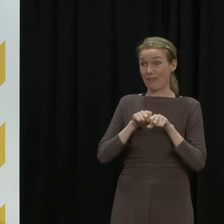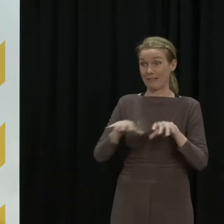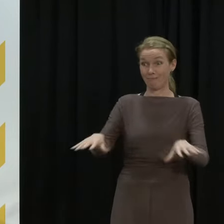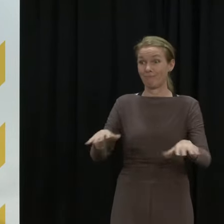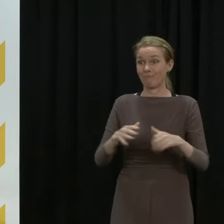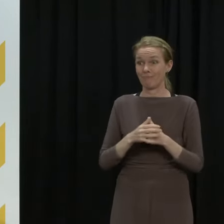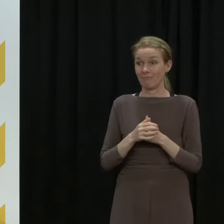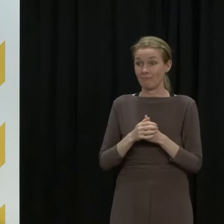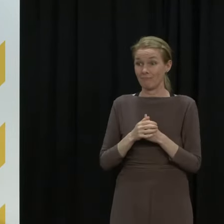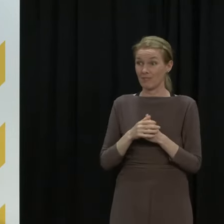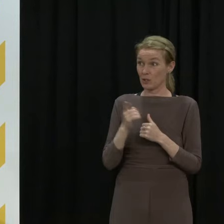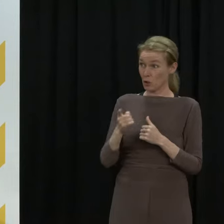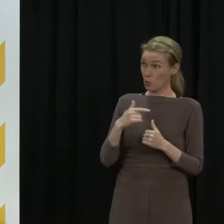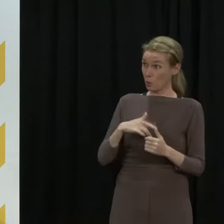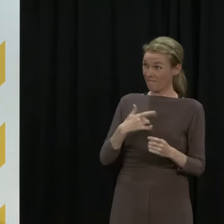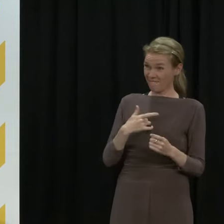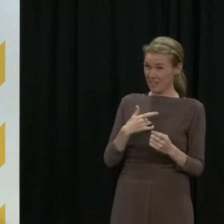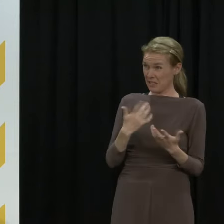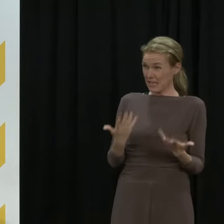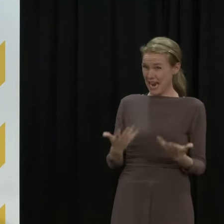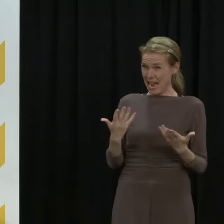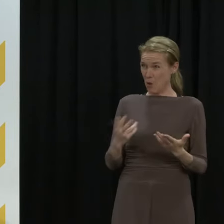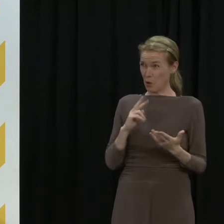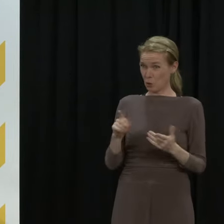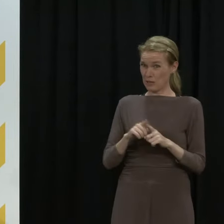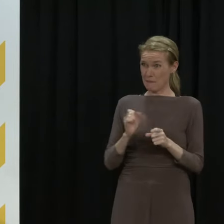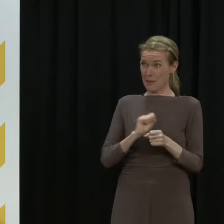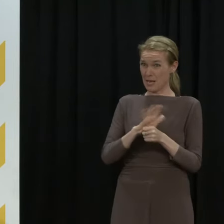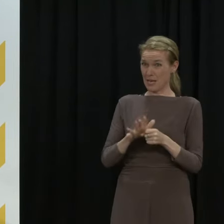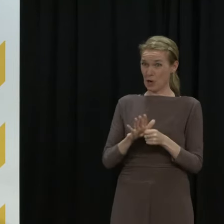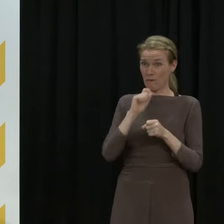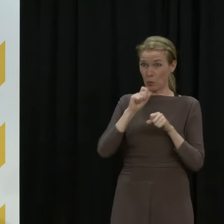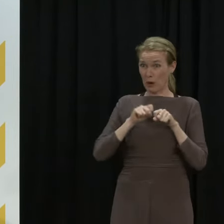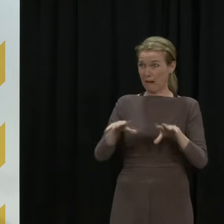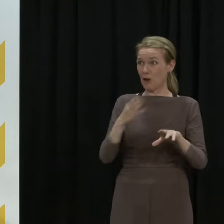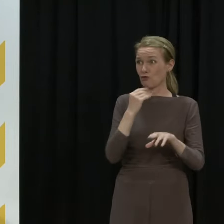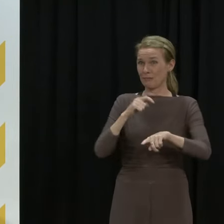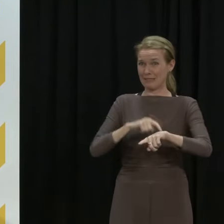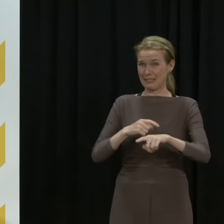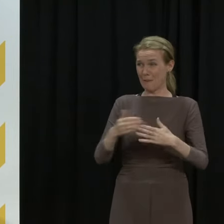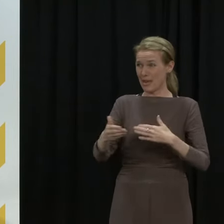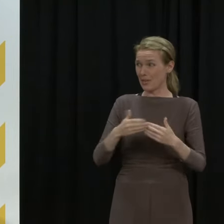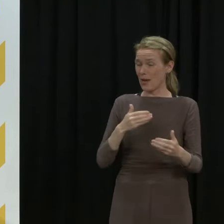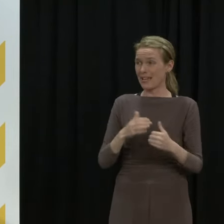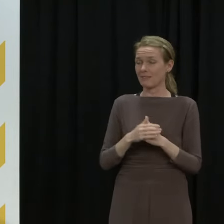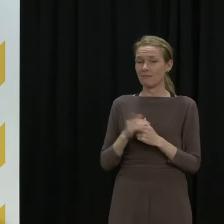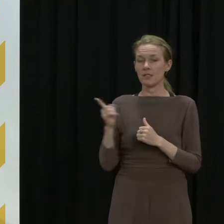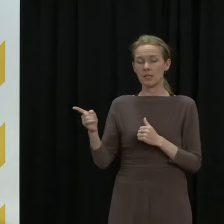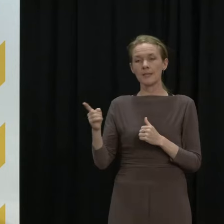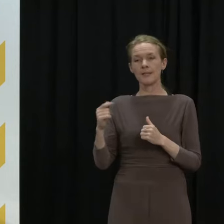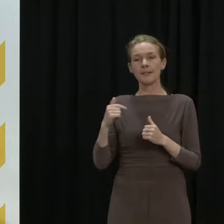confident are you with the thought that the numbers are hanging there on the border